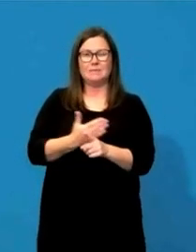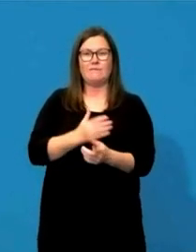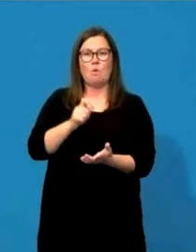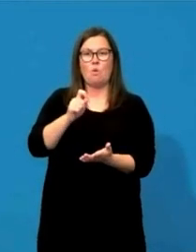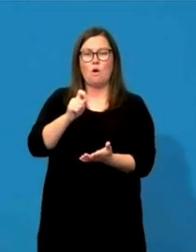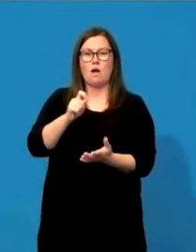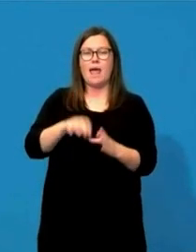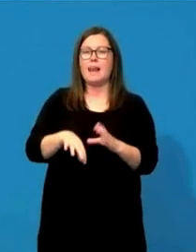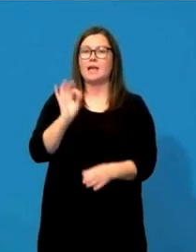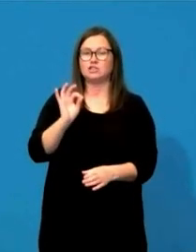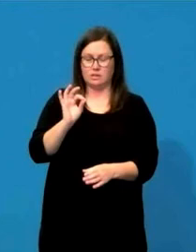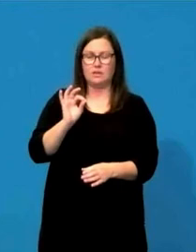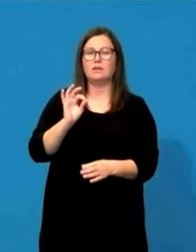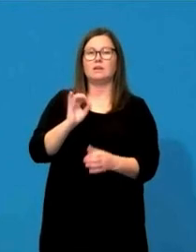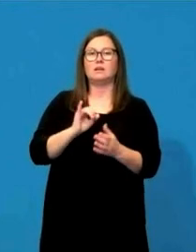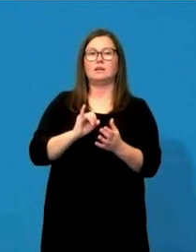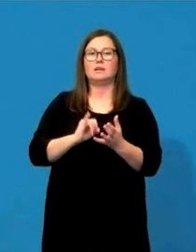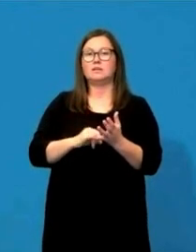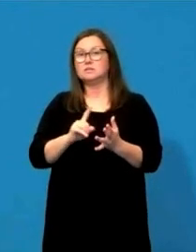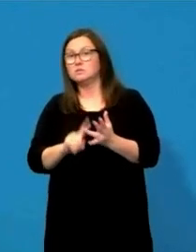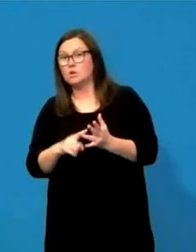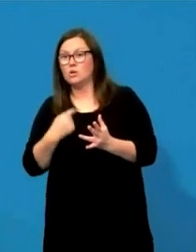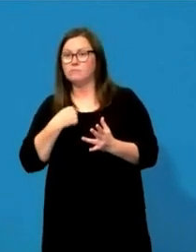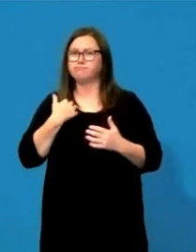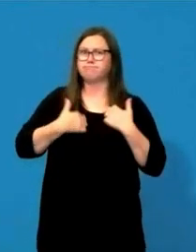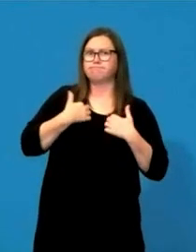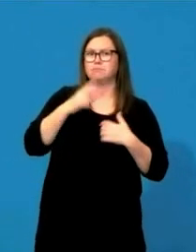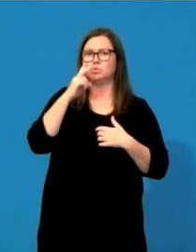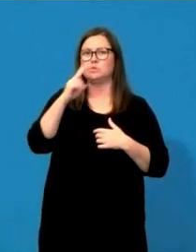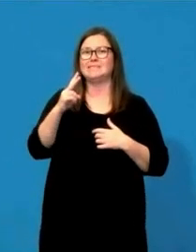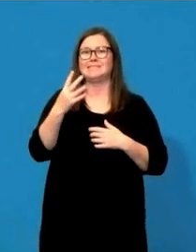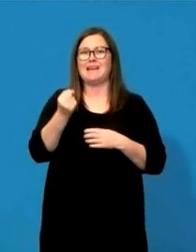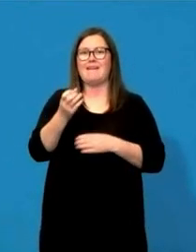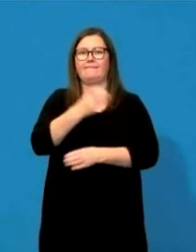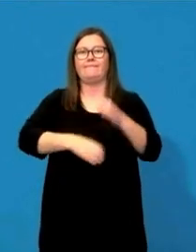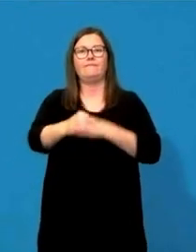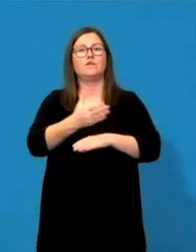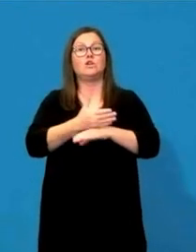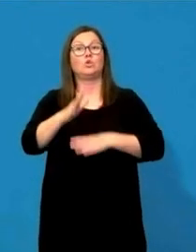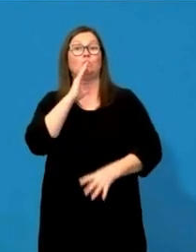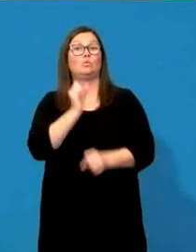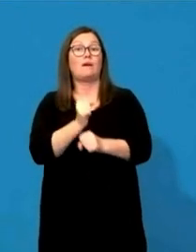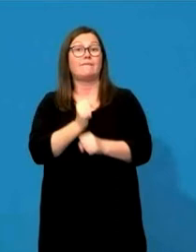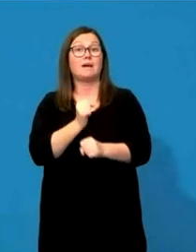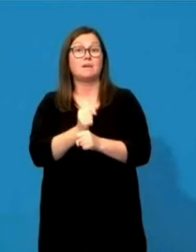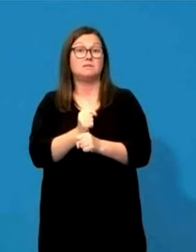So we are excited the new government is in to start working with Minister Bill Shorten